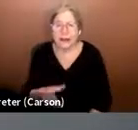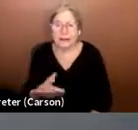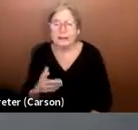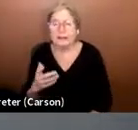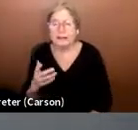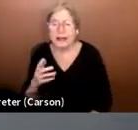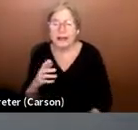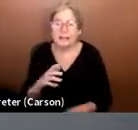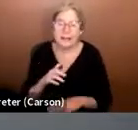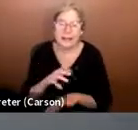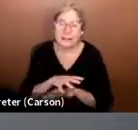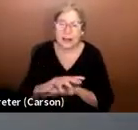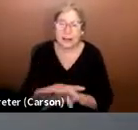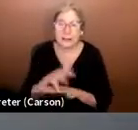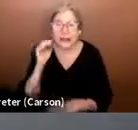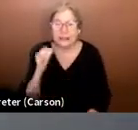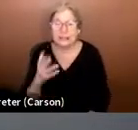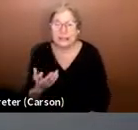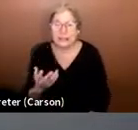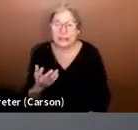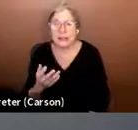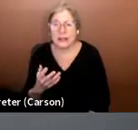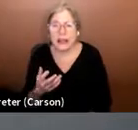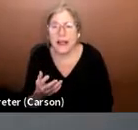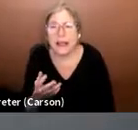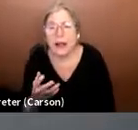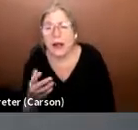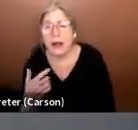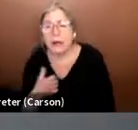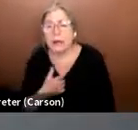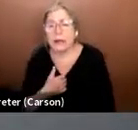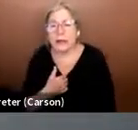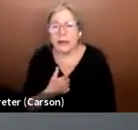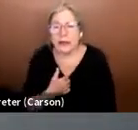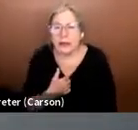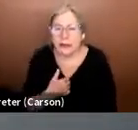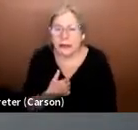Spiderman web slinging over buildings.